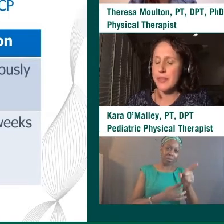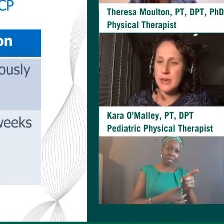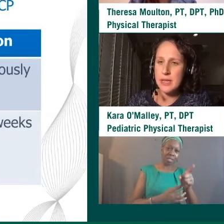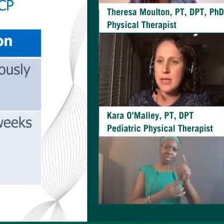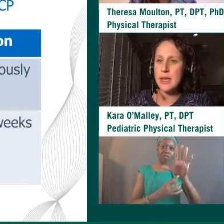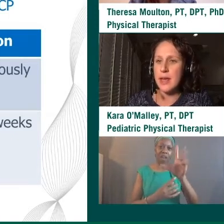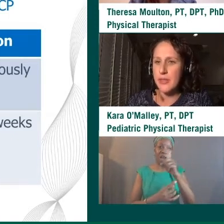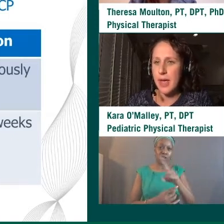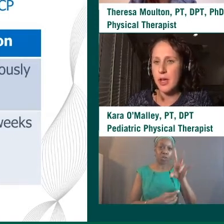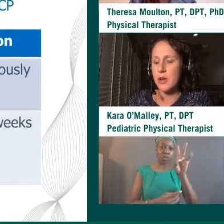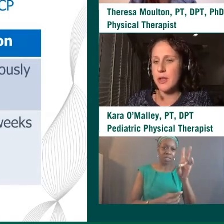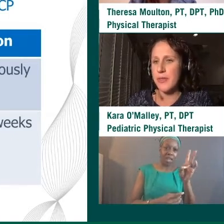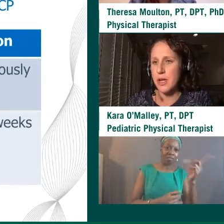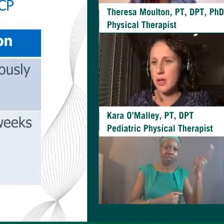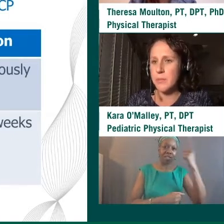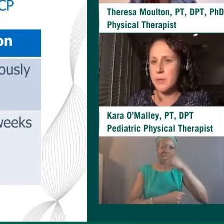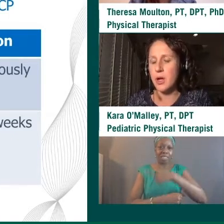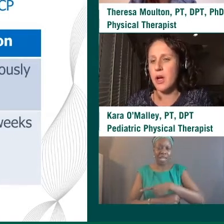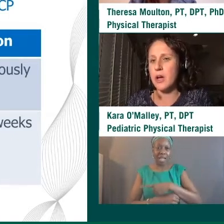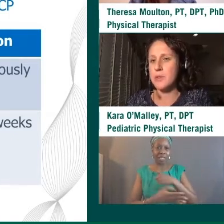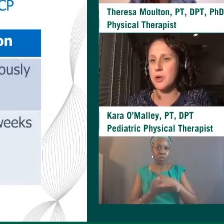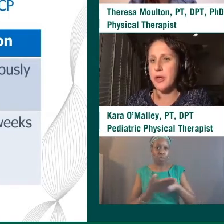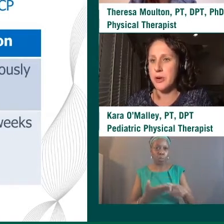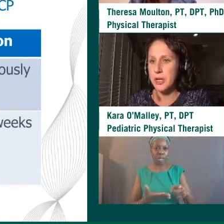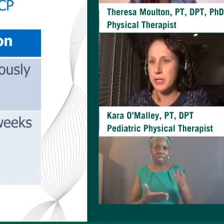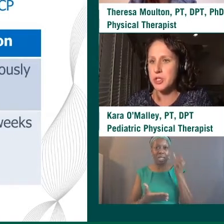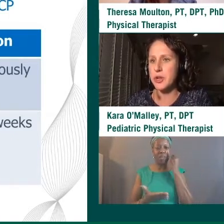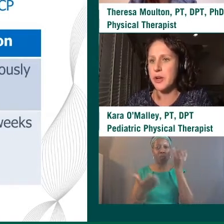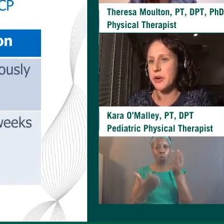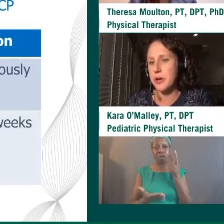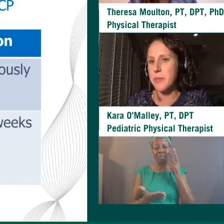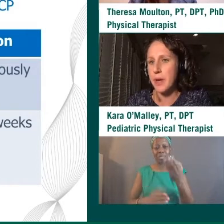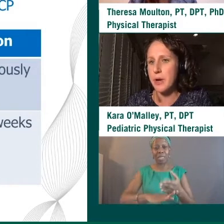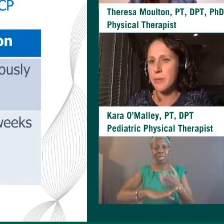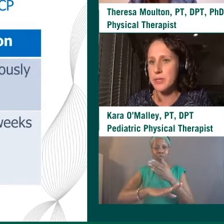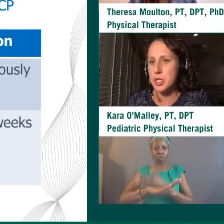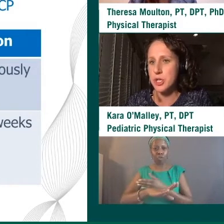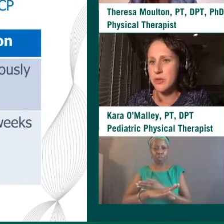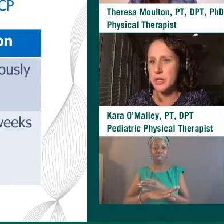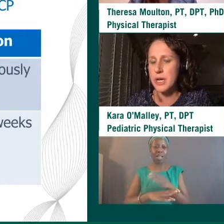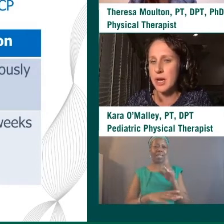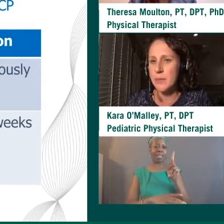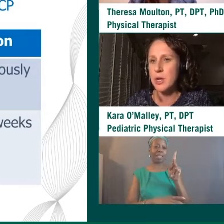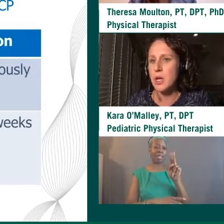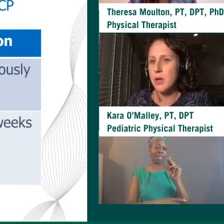at the knee and at the ankle at the hip. So that they're getting straighter and on a better position over time.